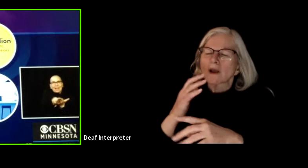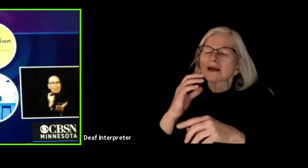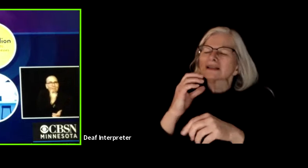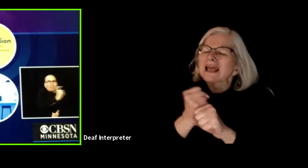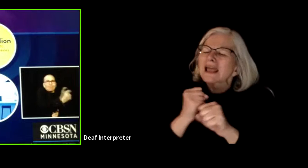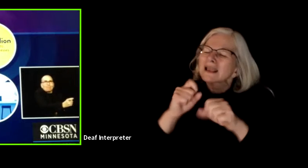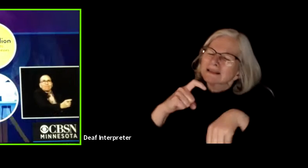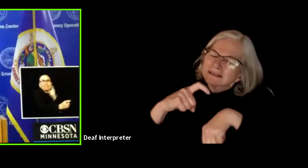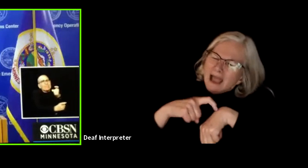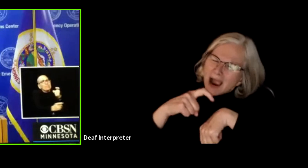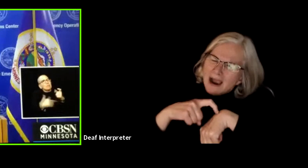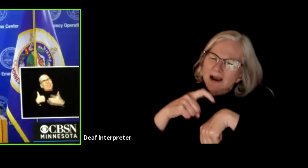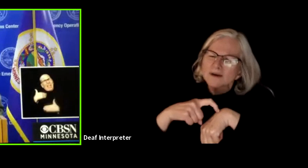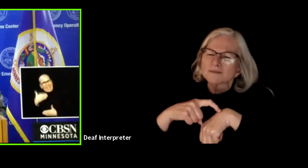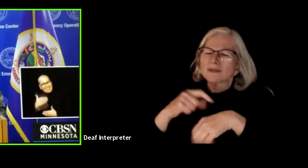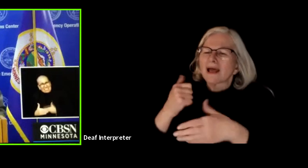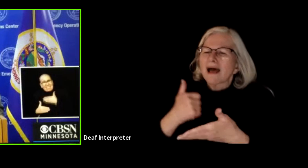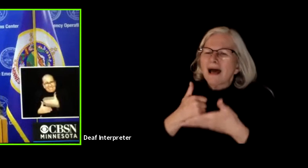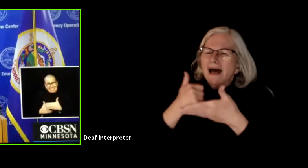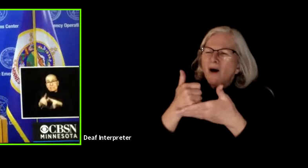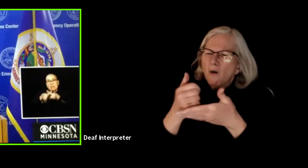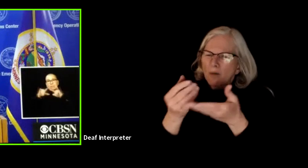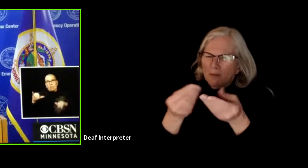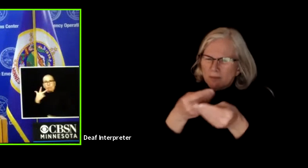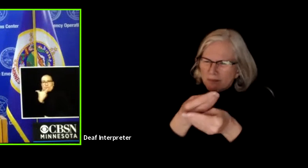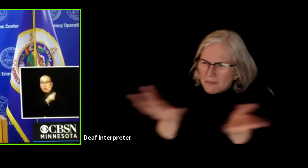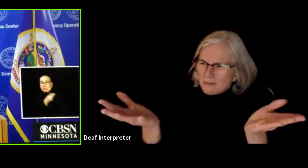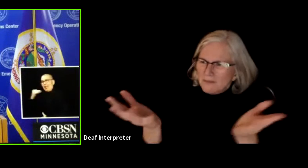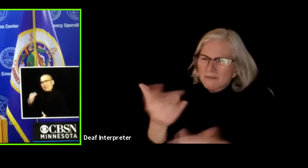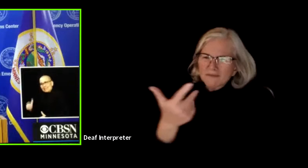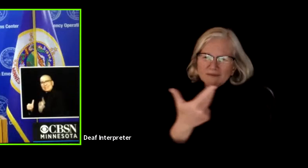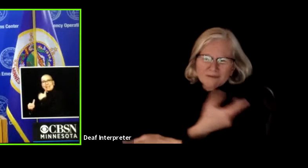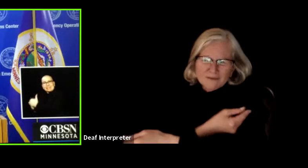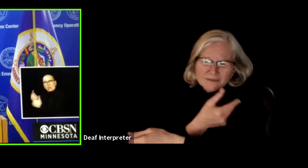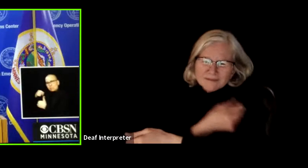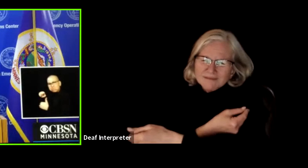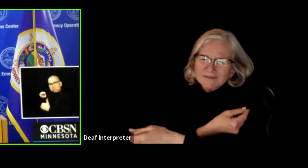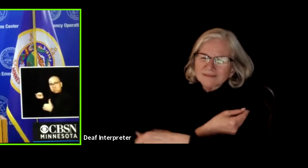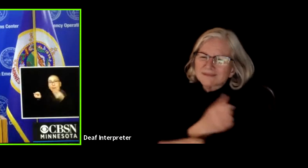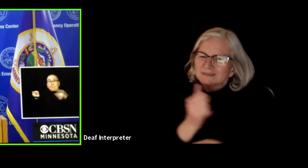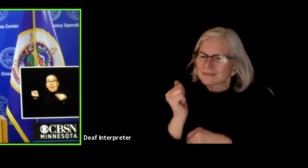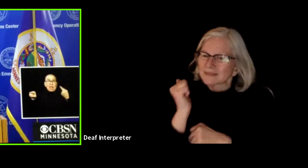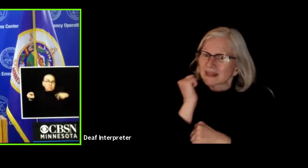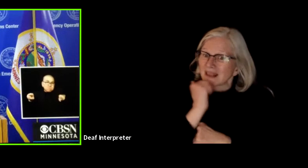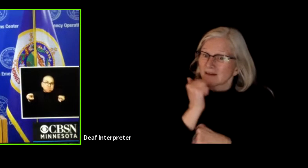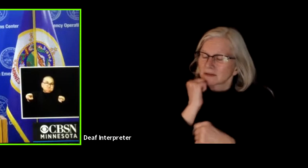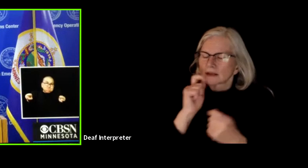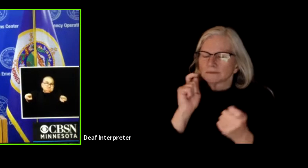VACCINES BUT THE GAME IS CHANGING EVERY SINGLE DAY. WHEN I'VE GOT A NURSE SITTING HERE TODAY THAT HAS RECEIVED A